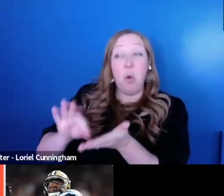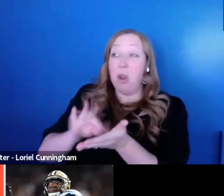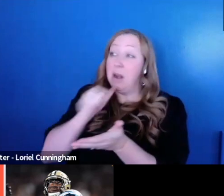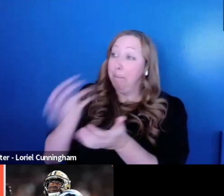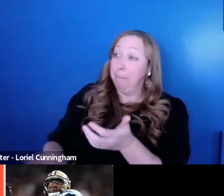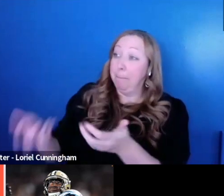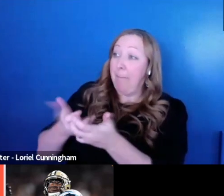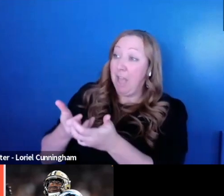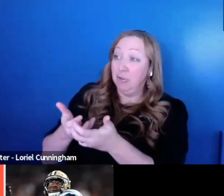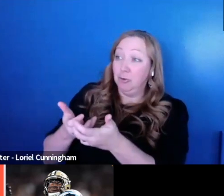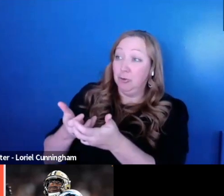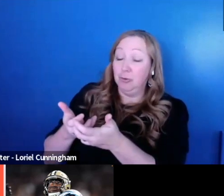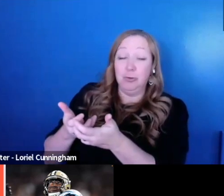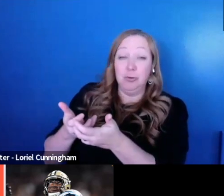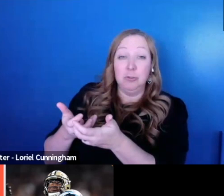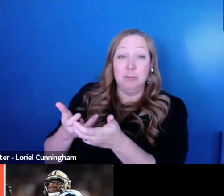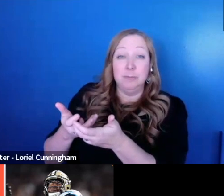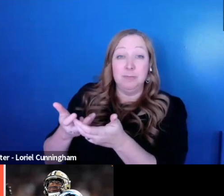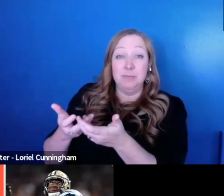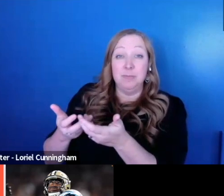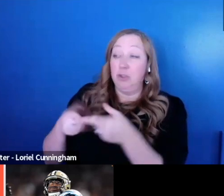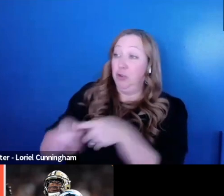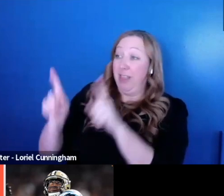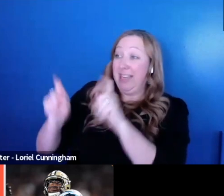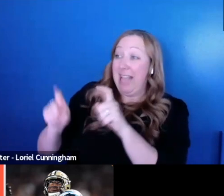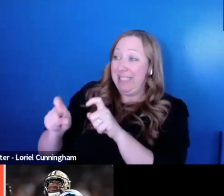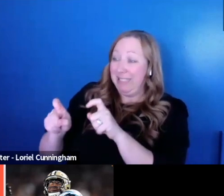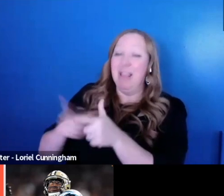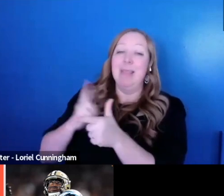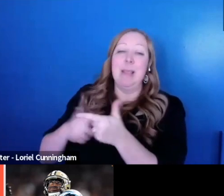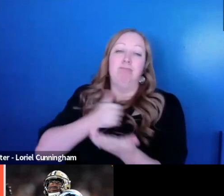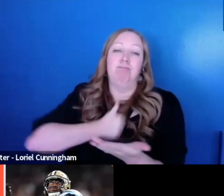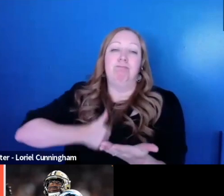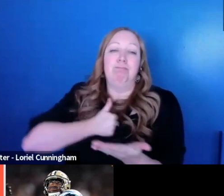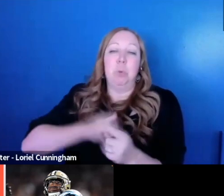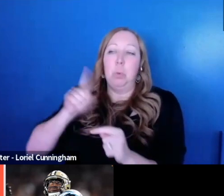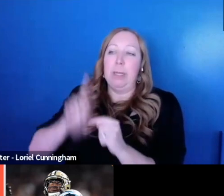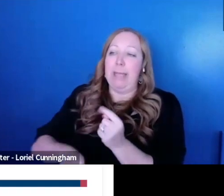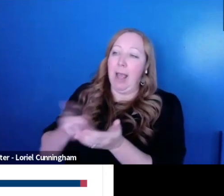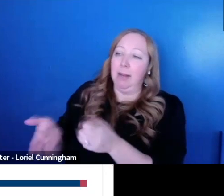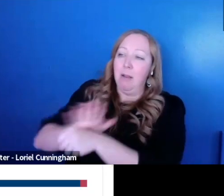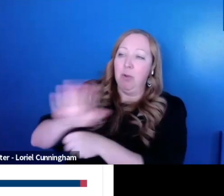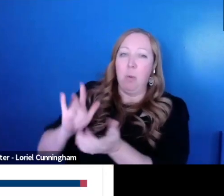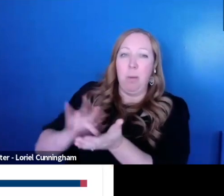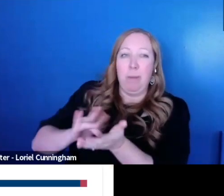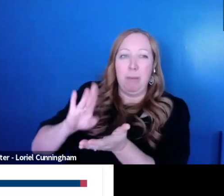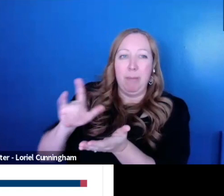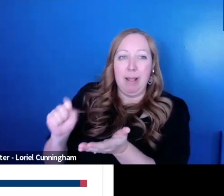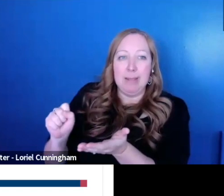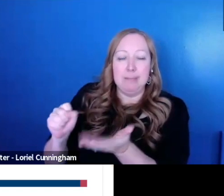you don't get paid out.